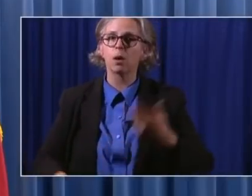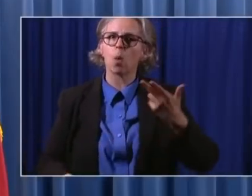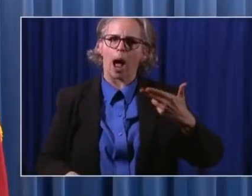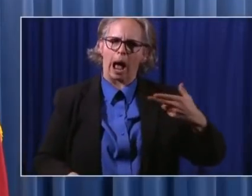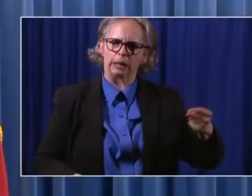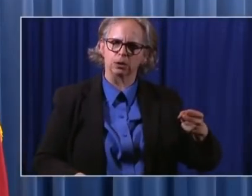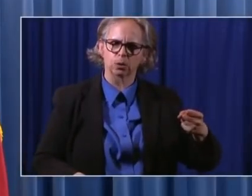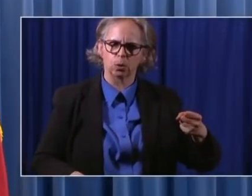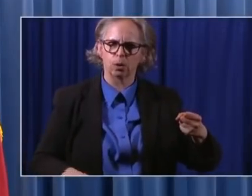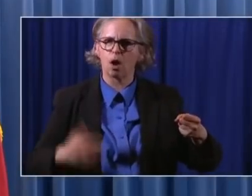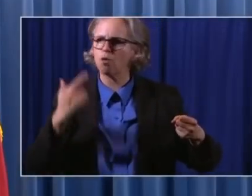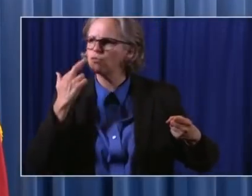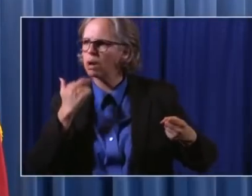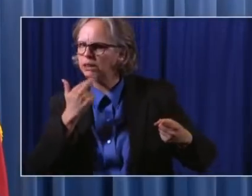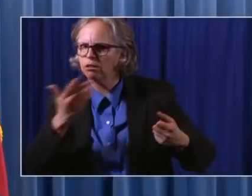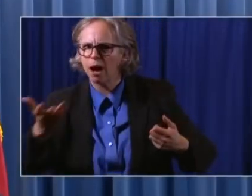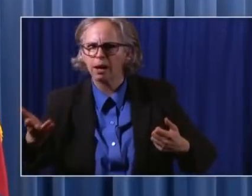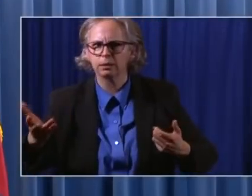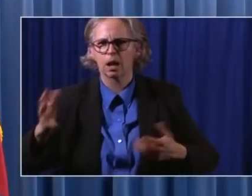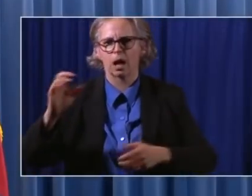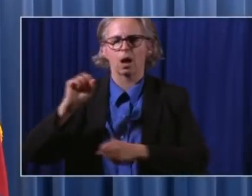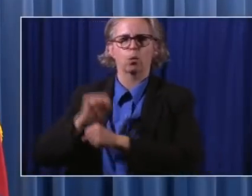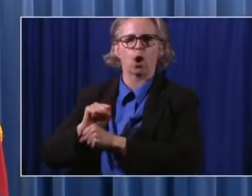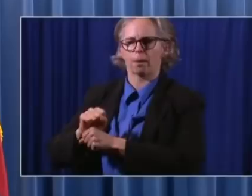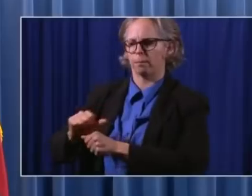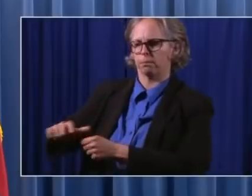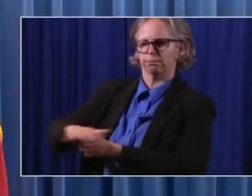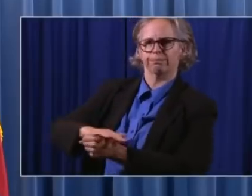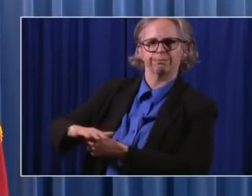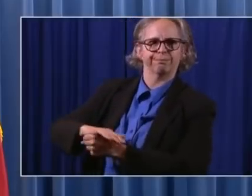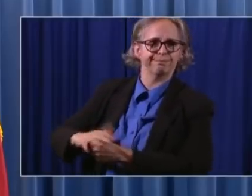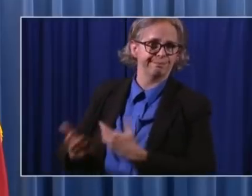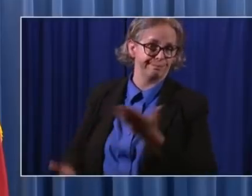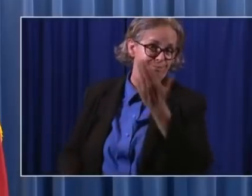INCLUDING OUTBREAK IN A HIGH SCHOOL. WORKPLACES AND RESTAURANTS.